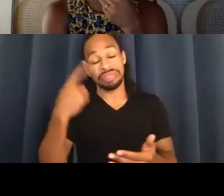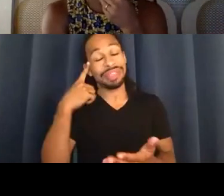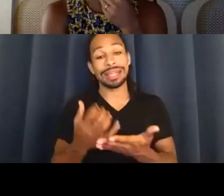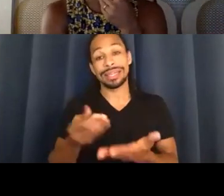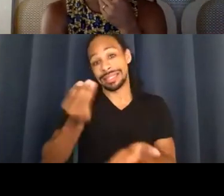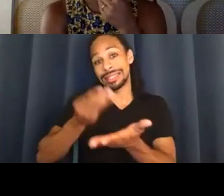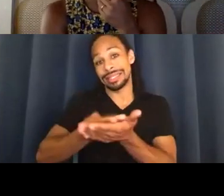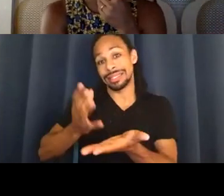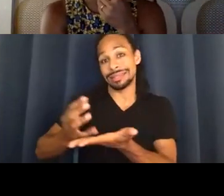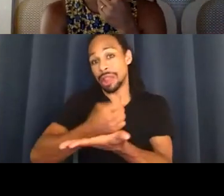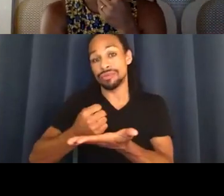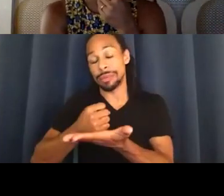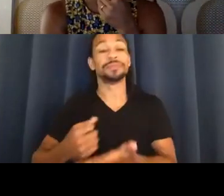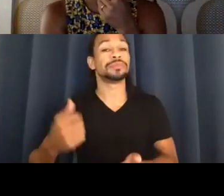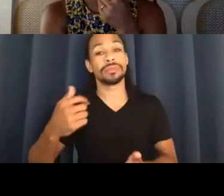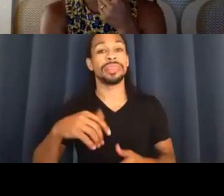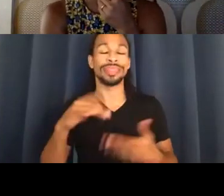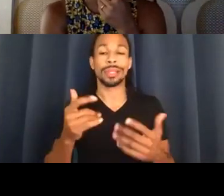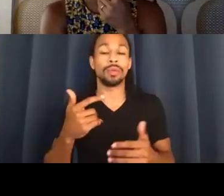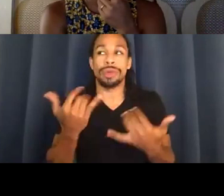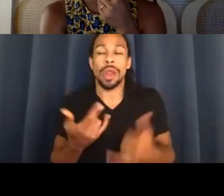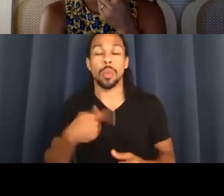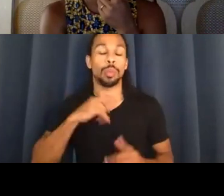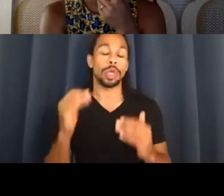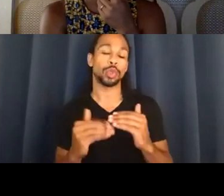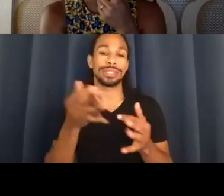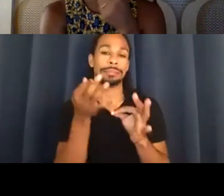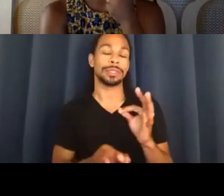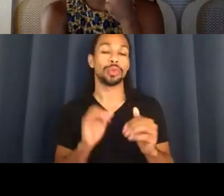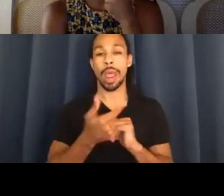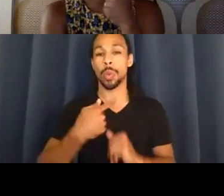I think we're too simplistic in the way we structure our relationships, so I think we